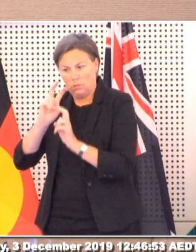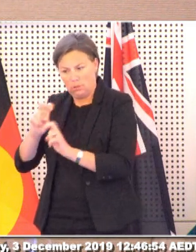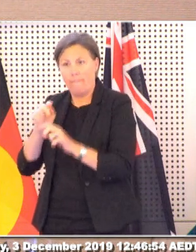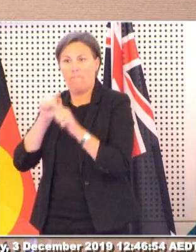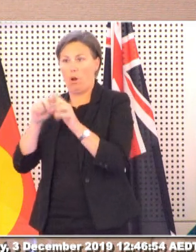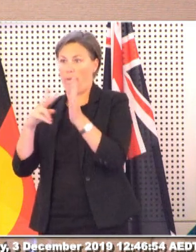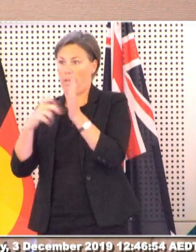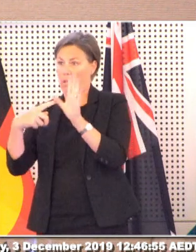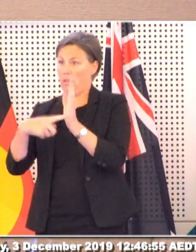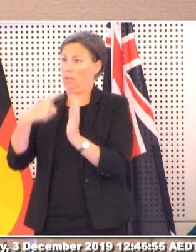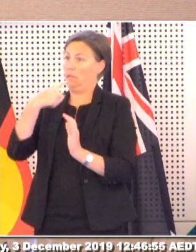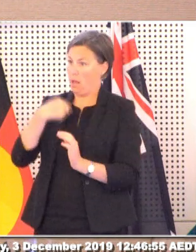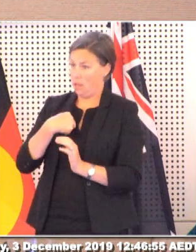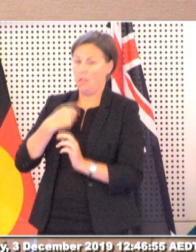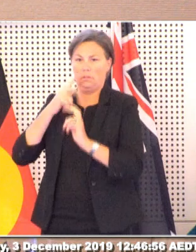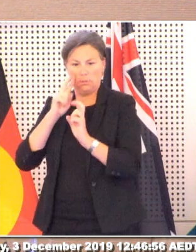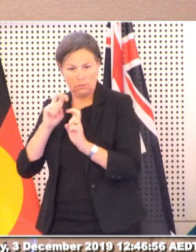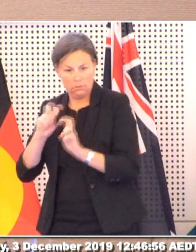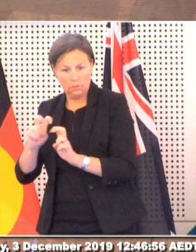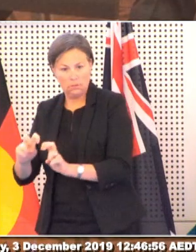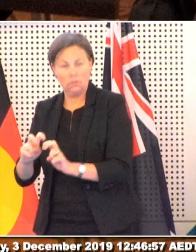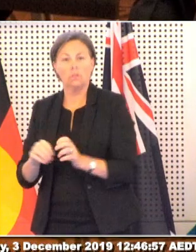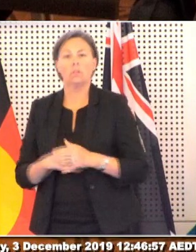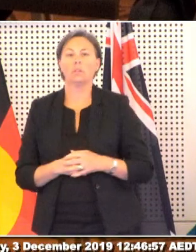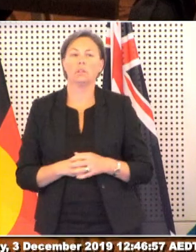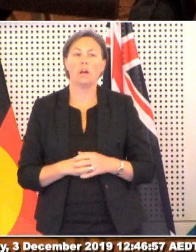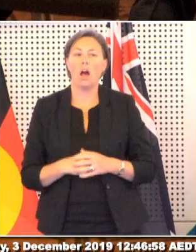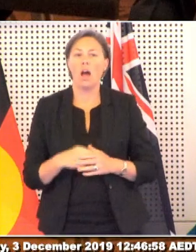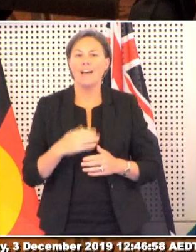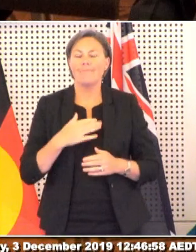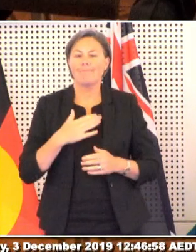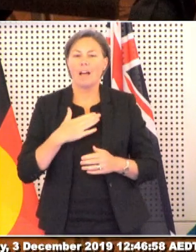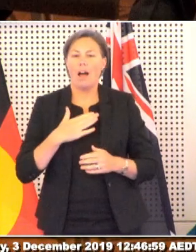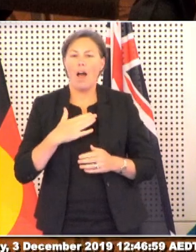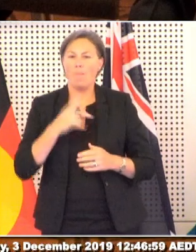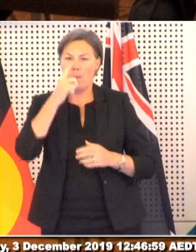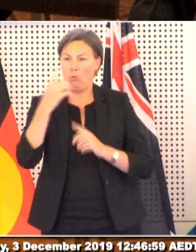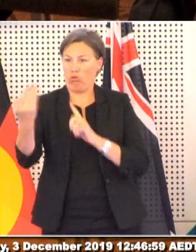It’s not an independent complaints function and I don’t have independent own motion